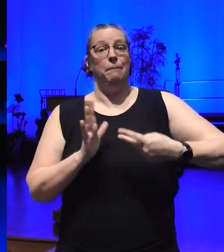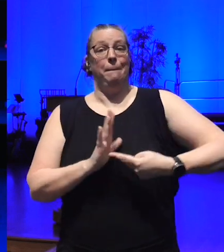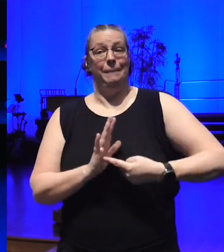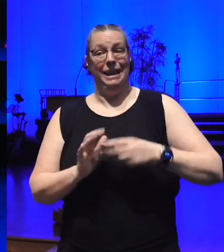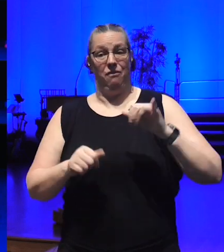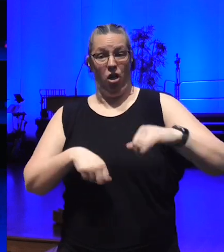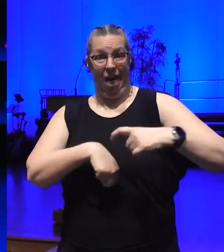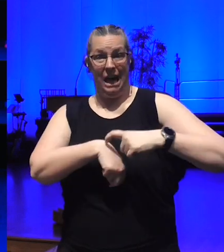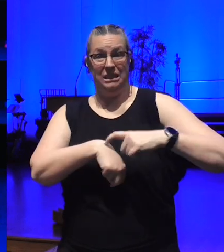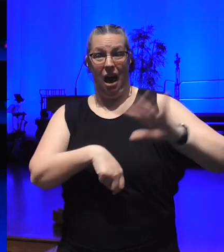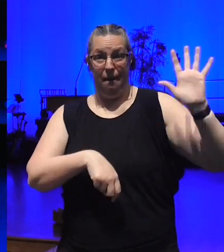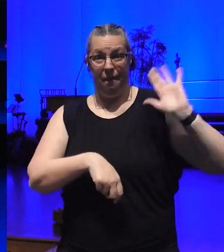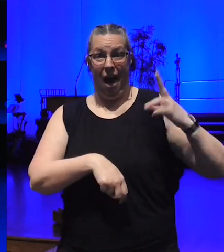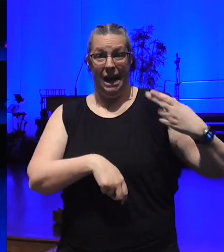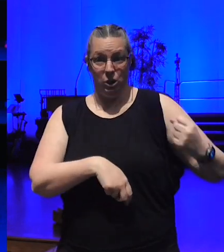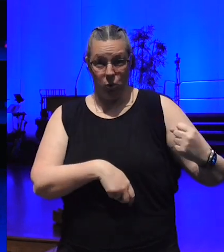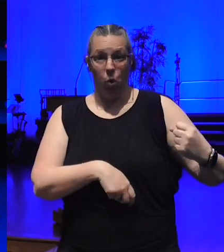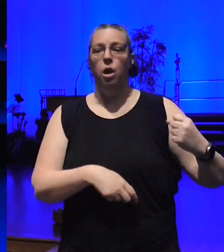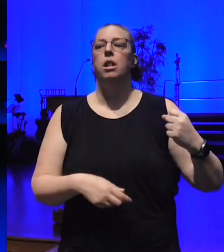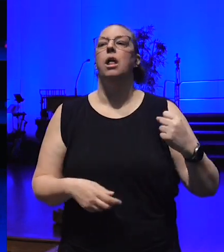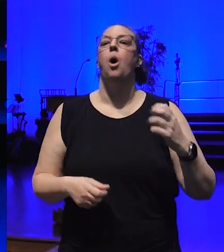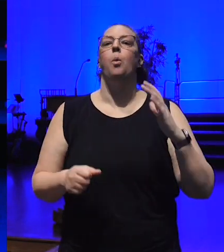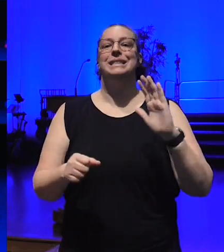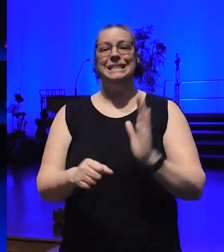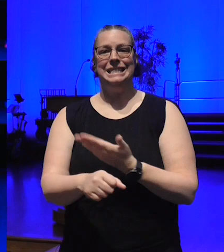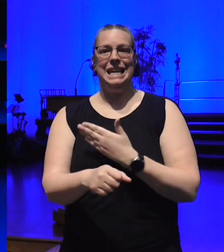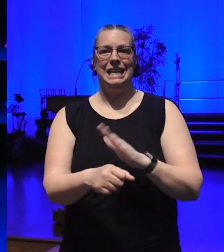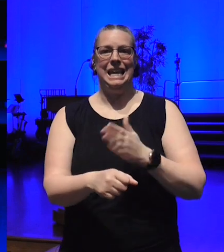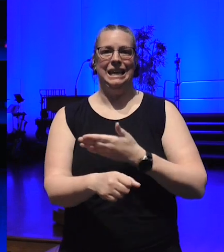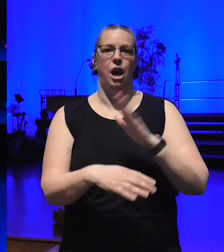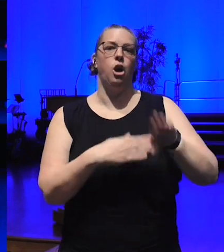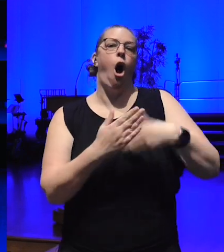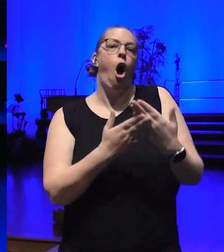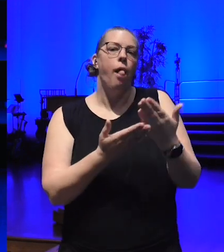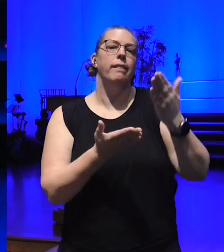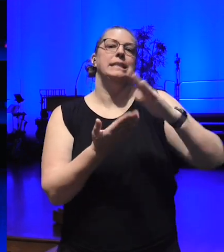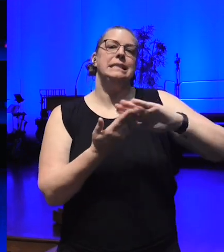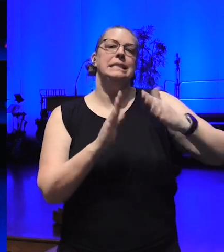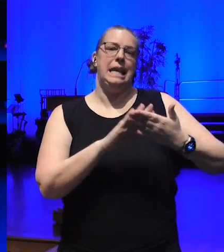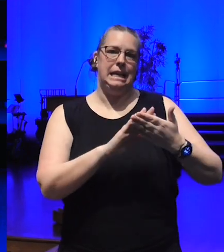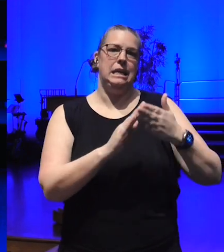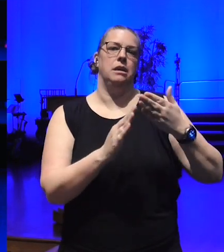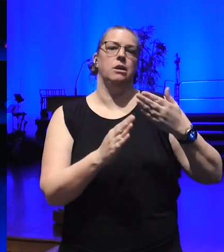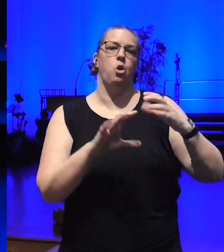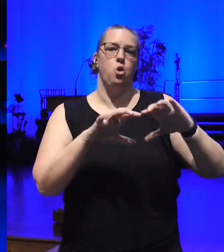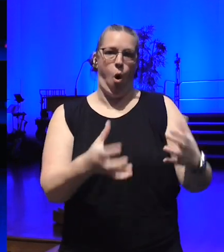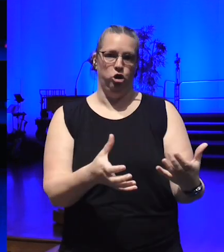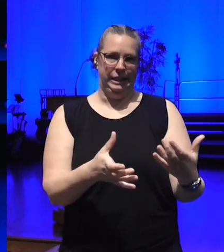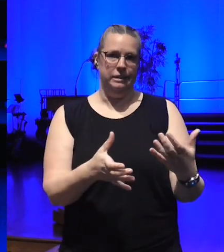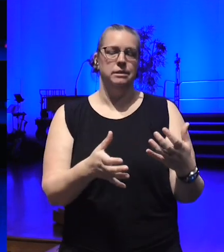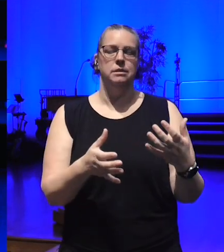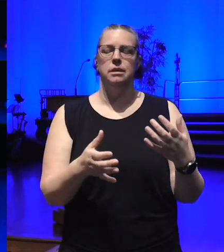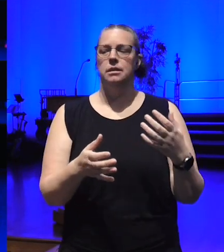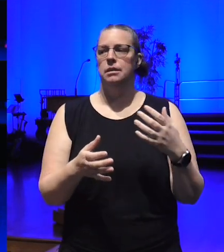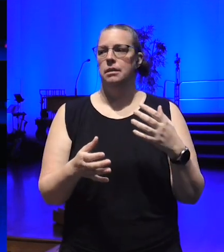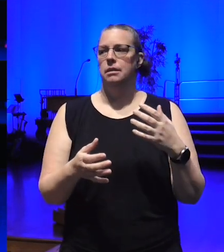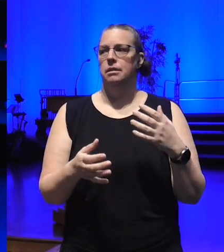time was singing in the All City High School chorus in New York City and I just couldn't wait